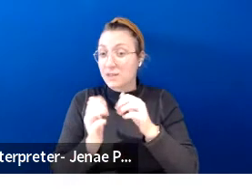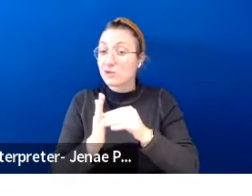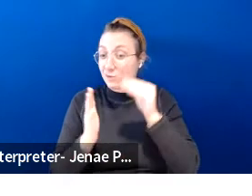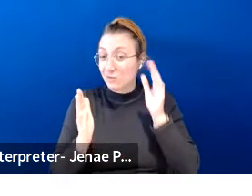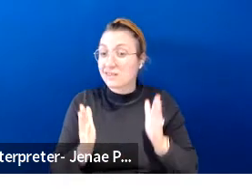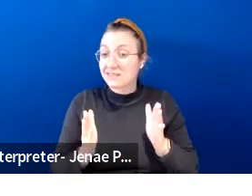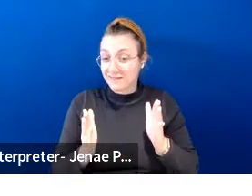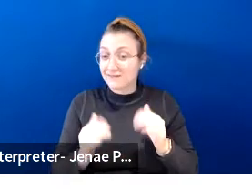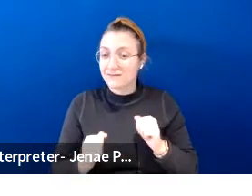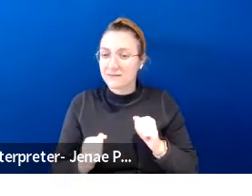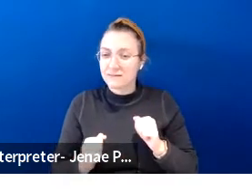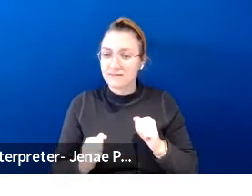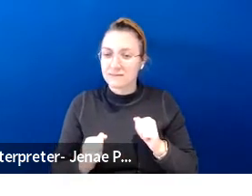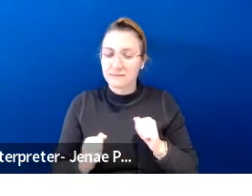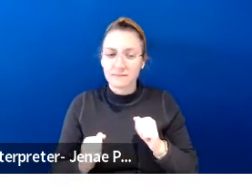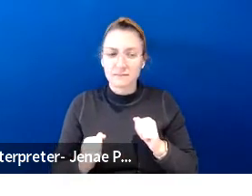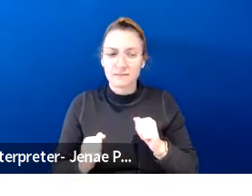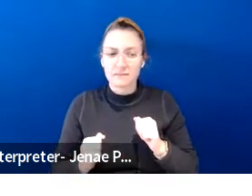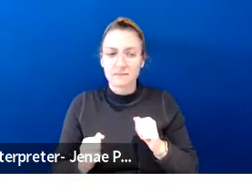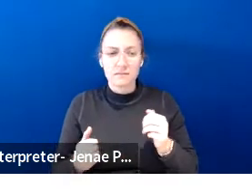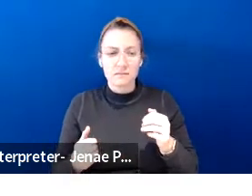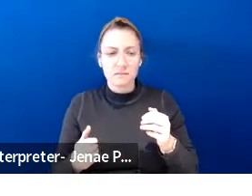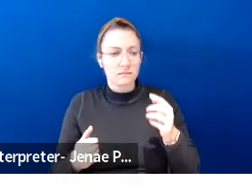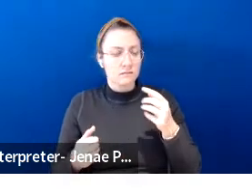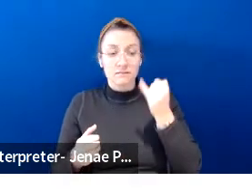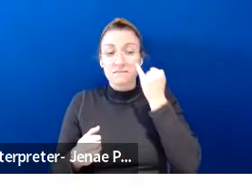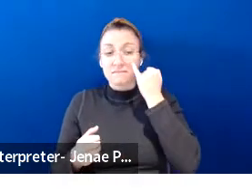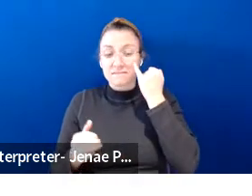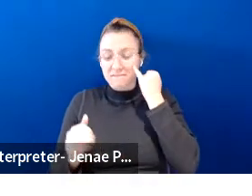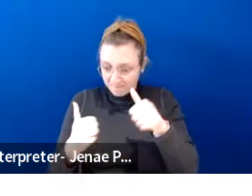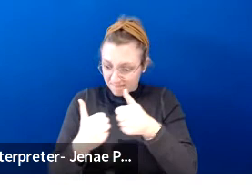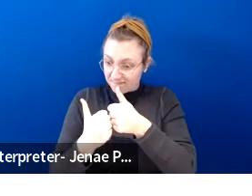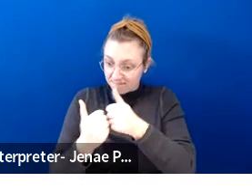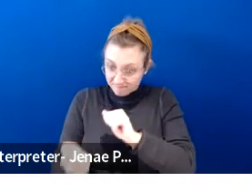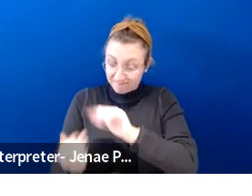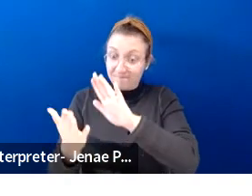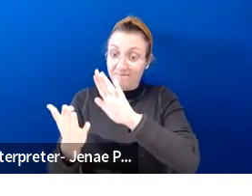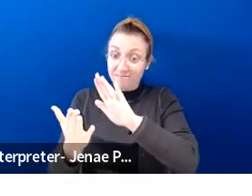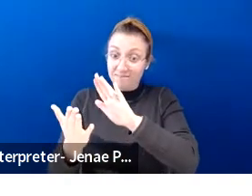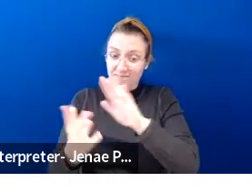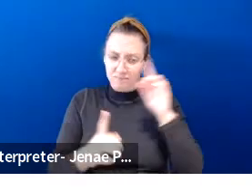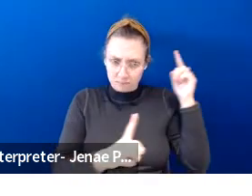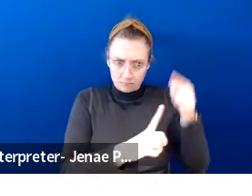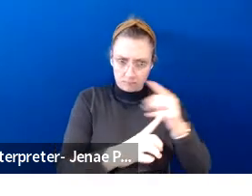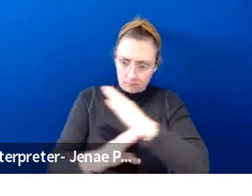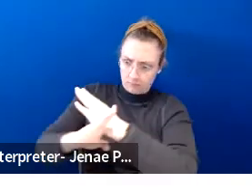what are our students or what do you tell yourself when challenges come up to the goals or challenges that come up to your daily